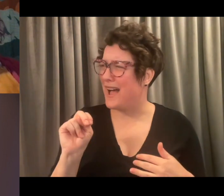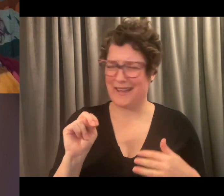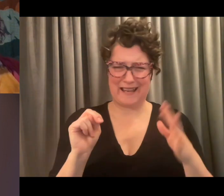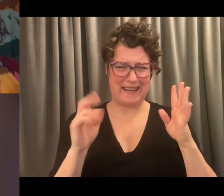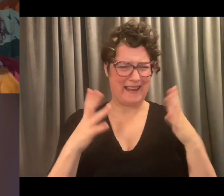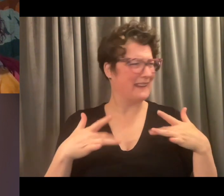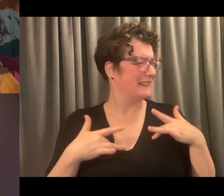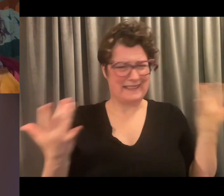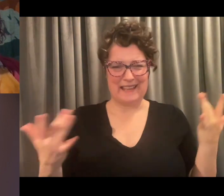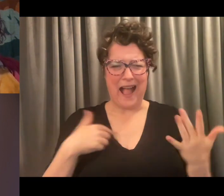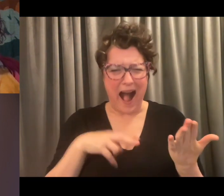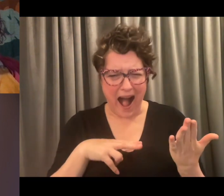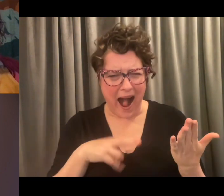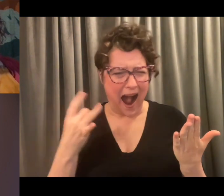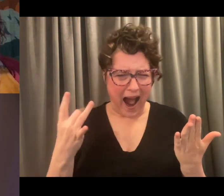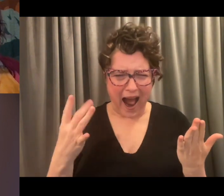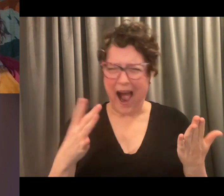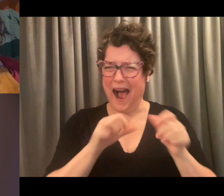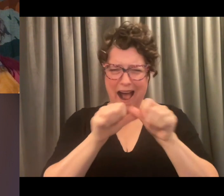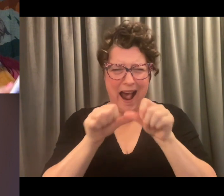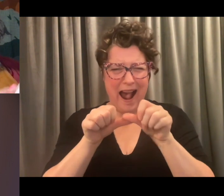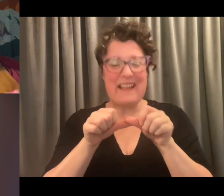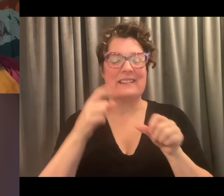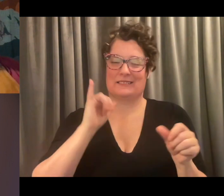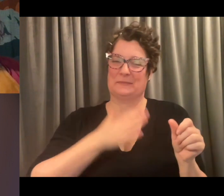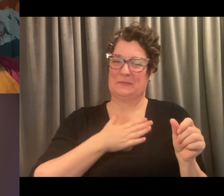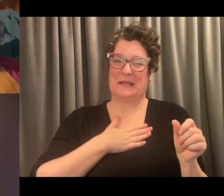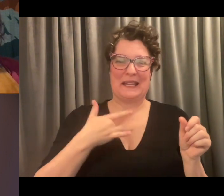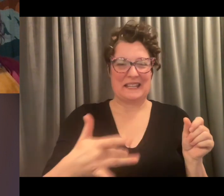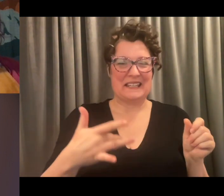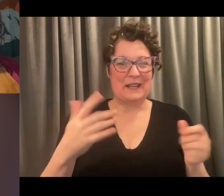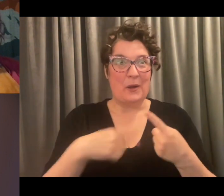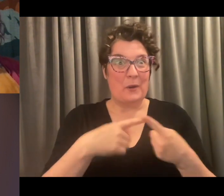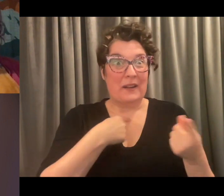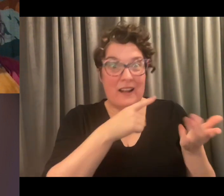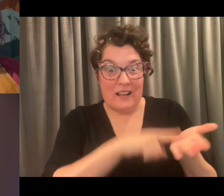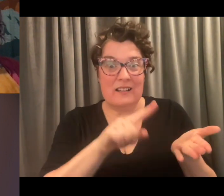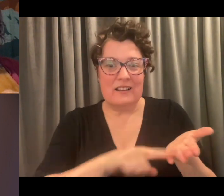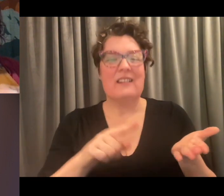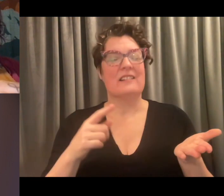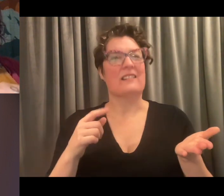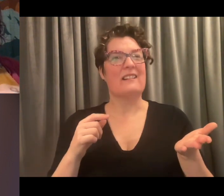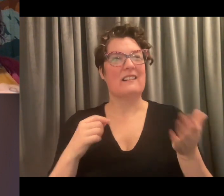you know, and that's what I feel like what I'm always looking for when I'm researching is just to like, I don't know I'm just looking for the